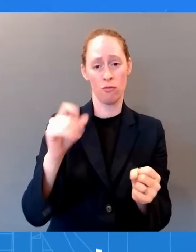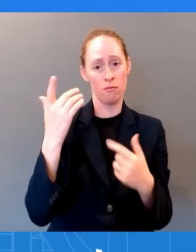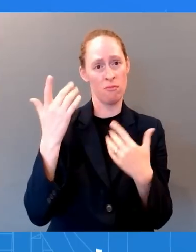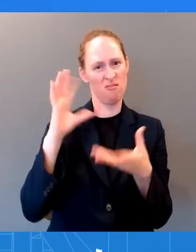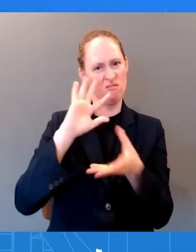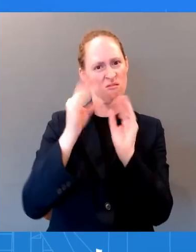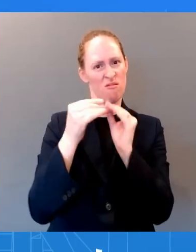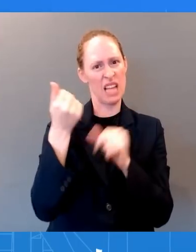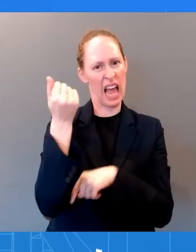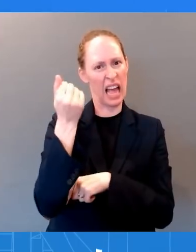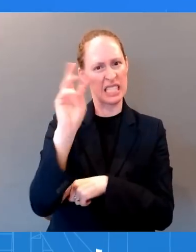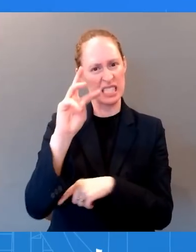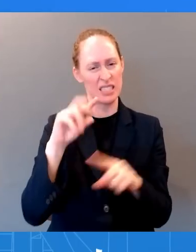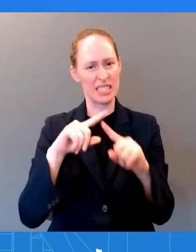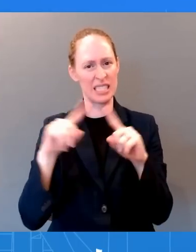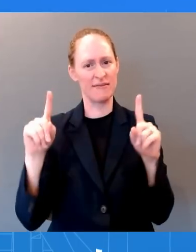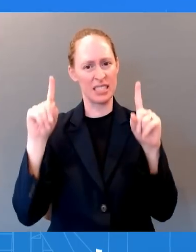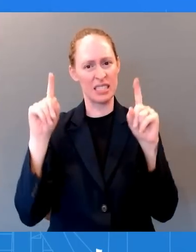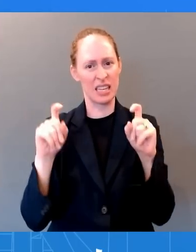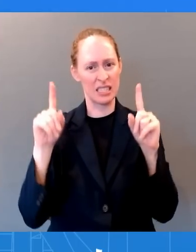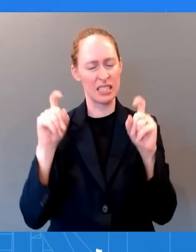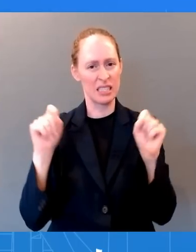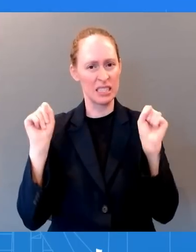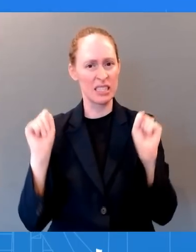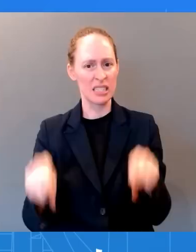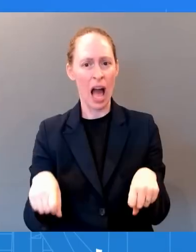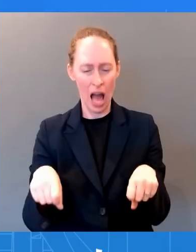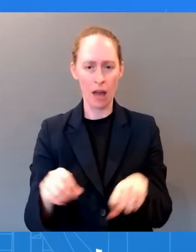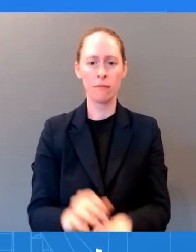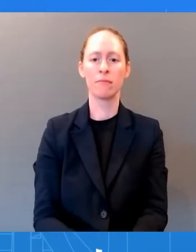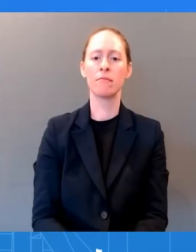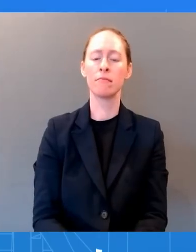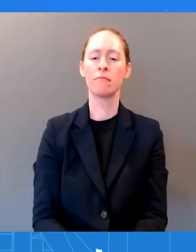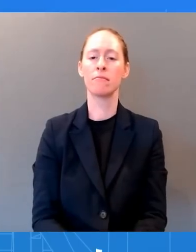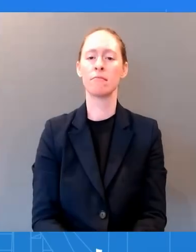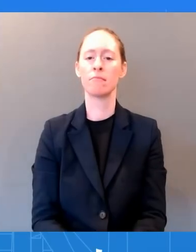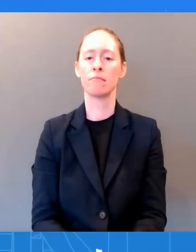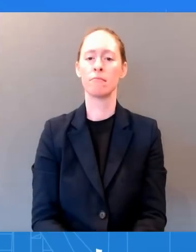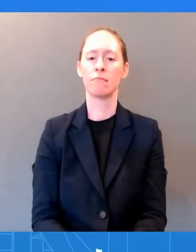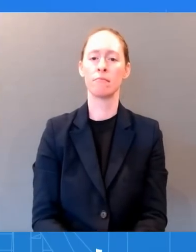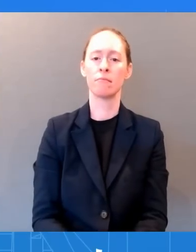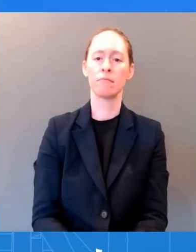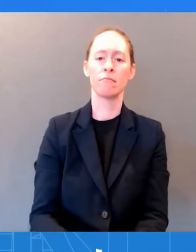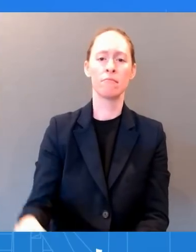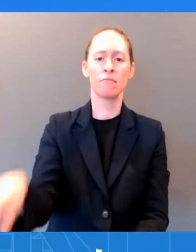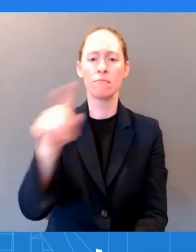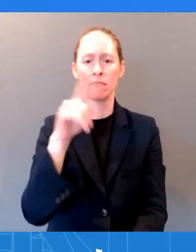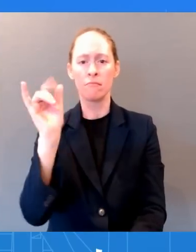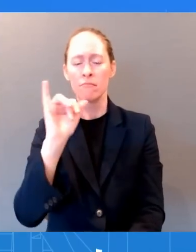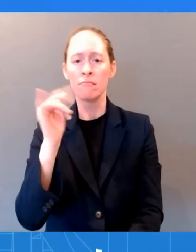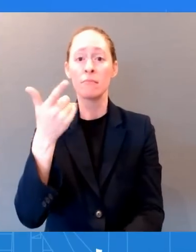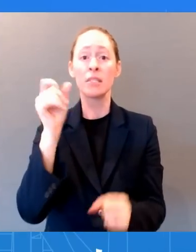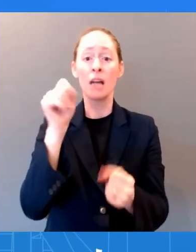including free at-home tests through private insurance, Medicare, Medicaid, and 1,500 community-based free testing sites.